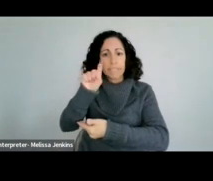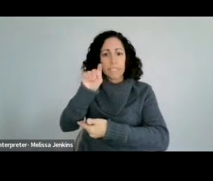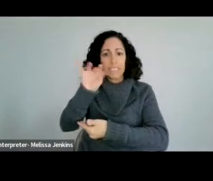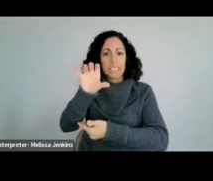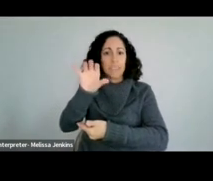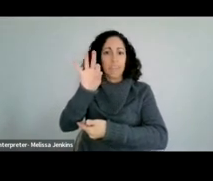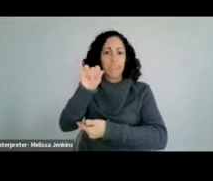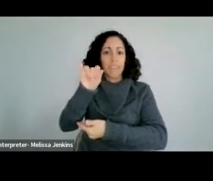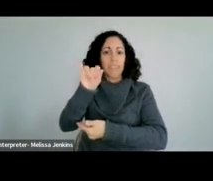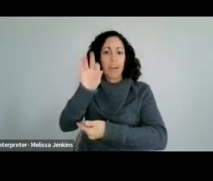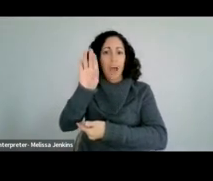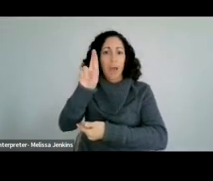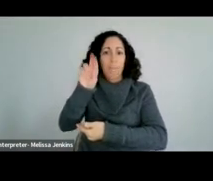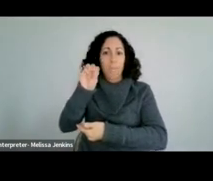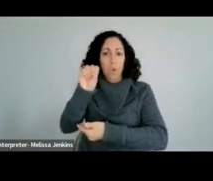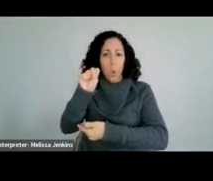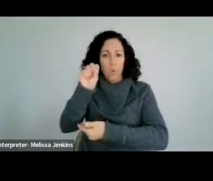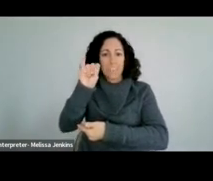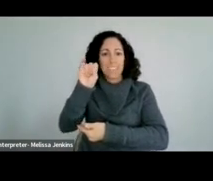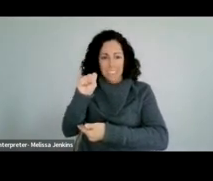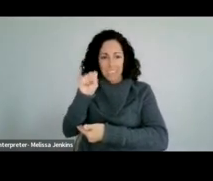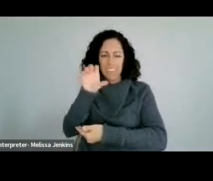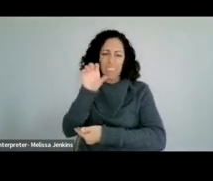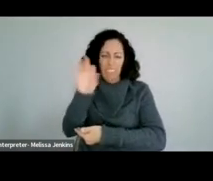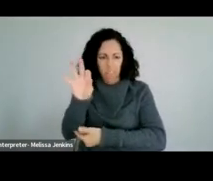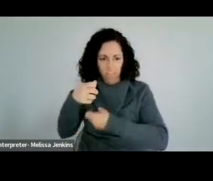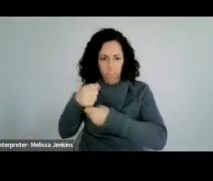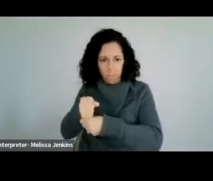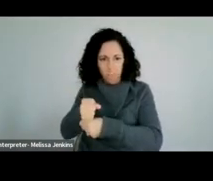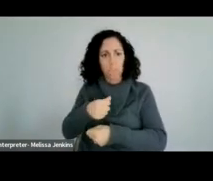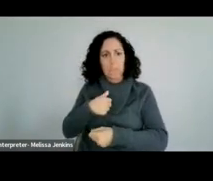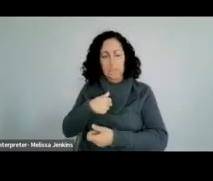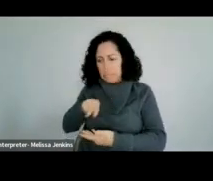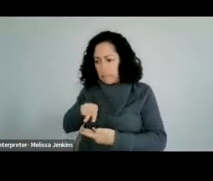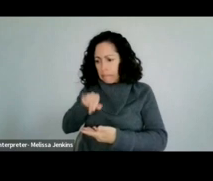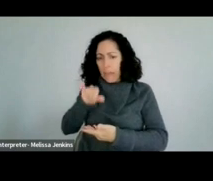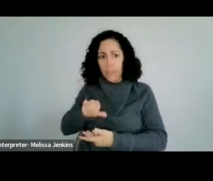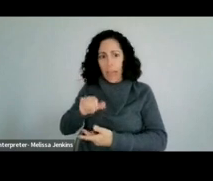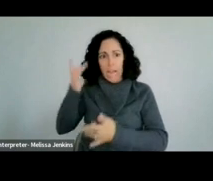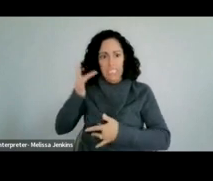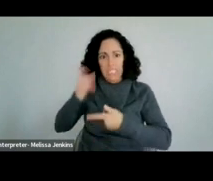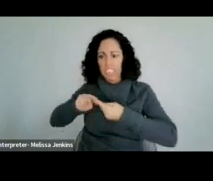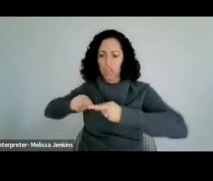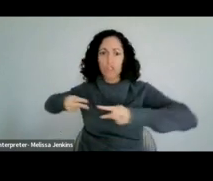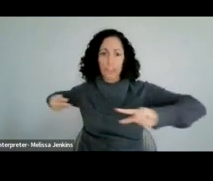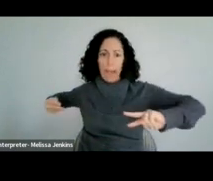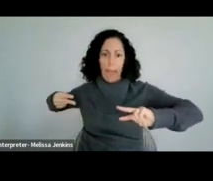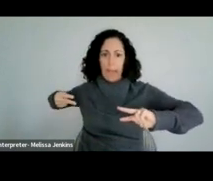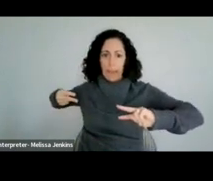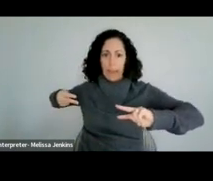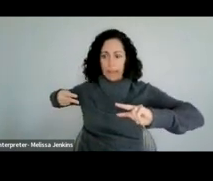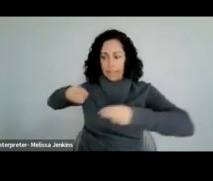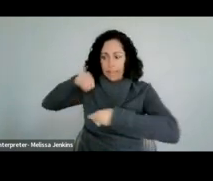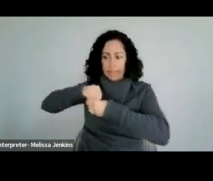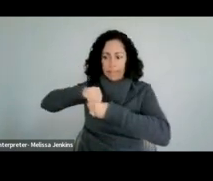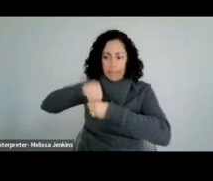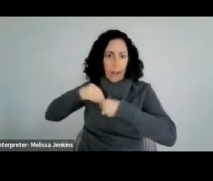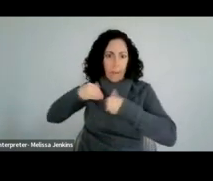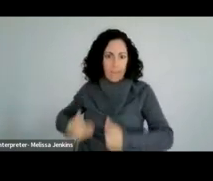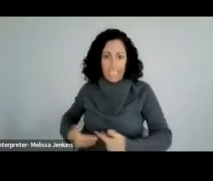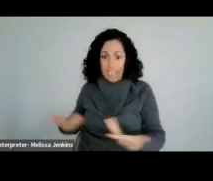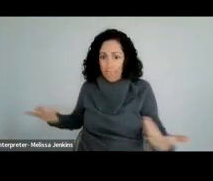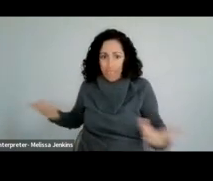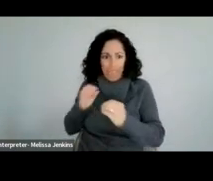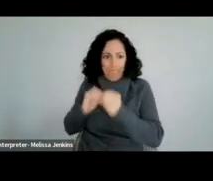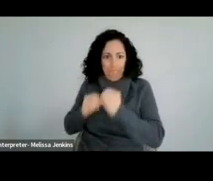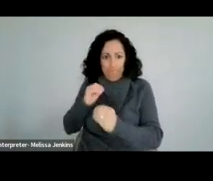Daniel sought help from experts in the field of drug development and formed ProQR to help people like his son.